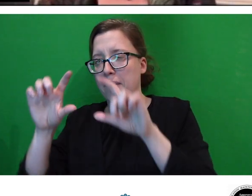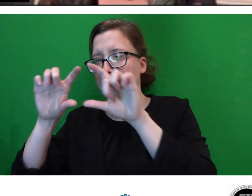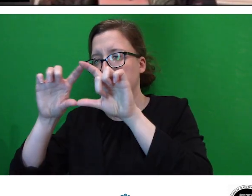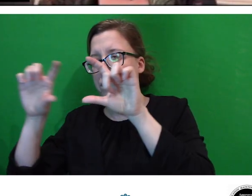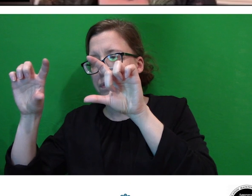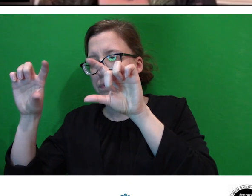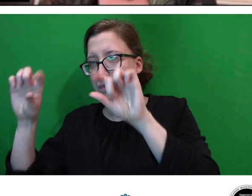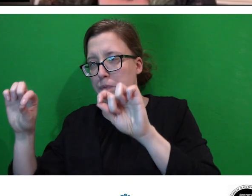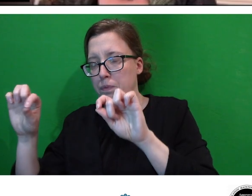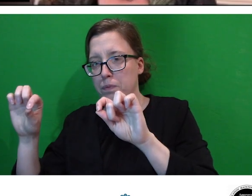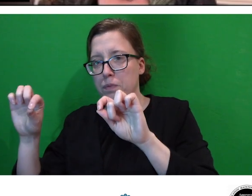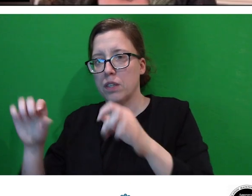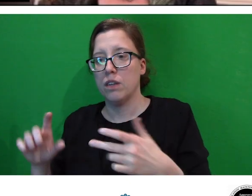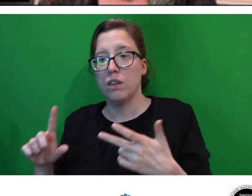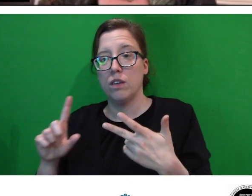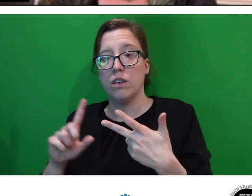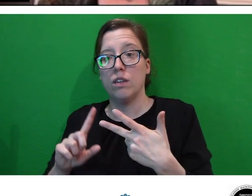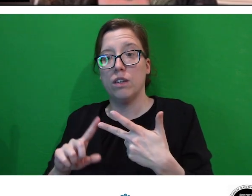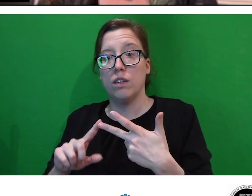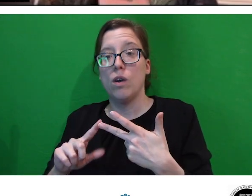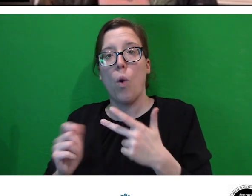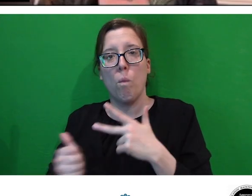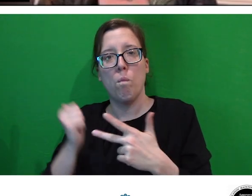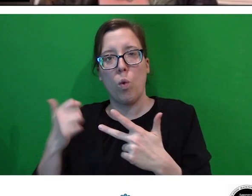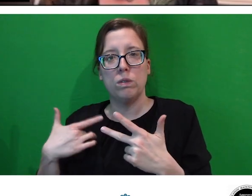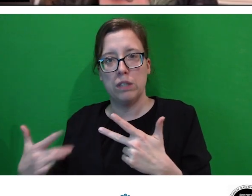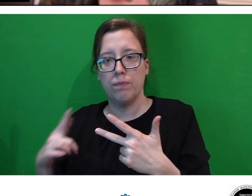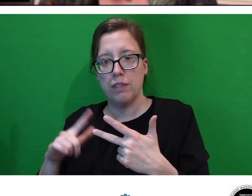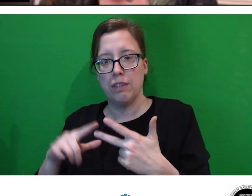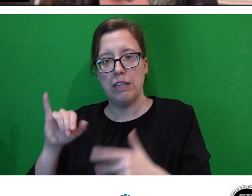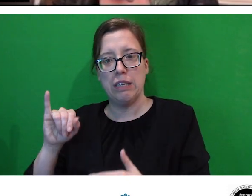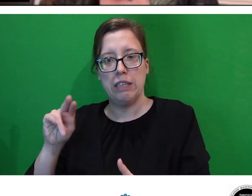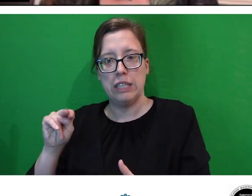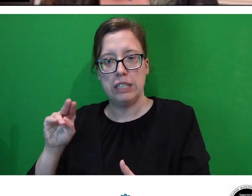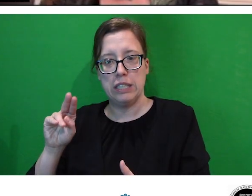Direct is a small amount. Secondary school stuff, okay,